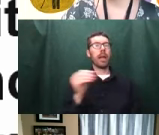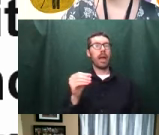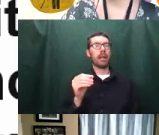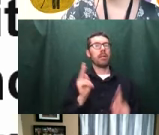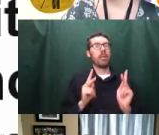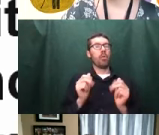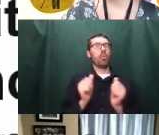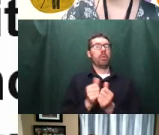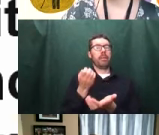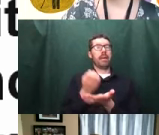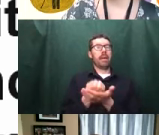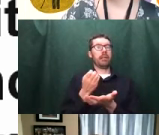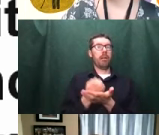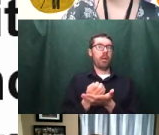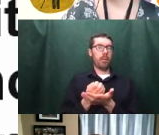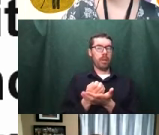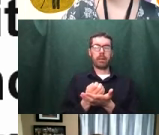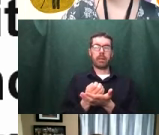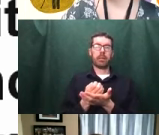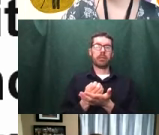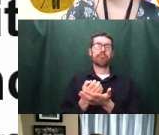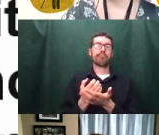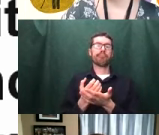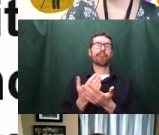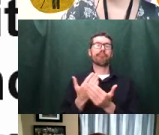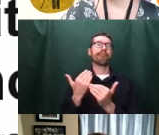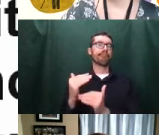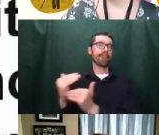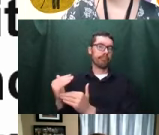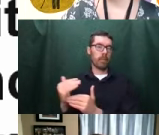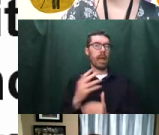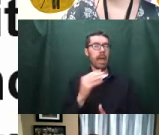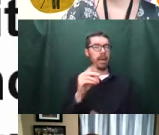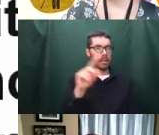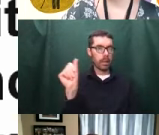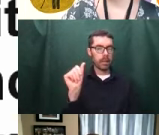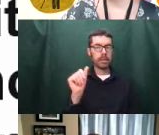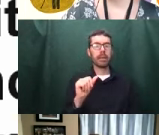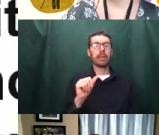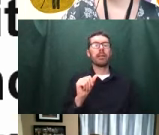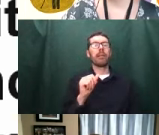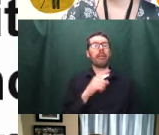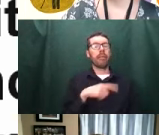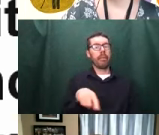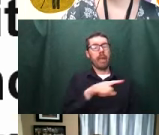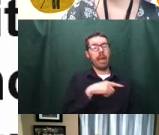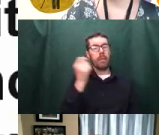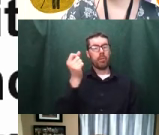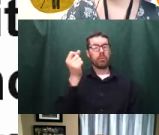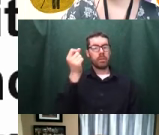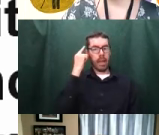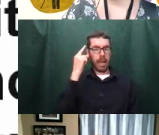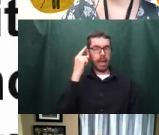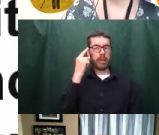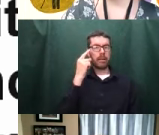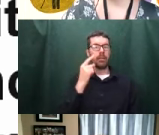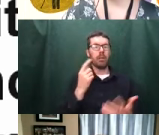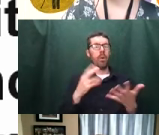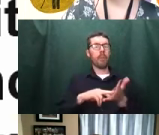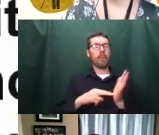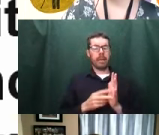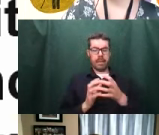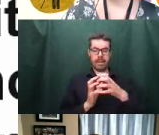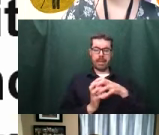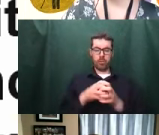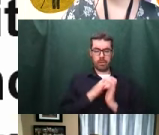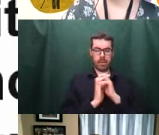people with disabilities as a way of understanding an intersectional disabled experience. We